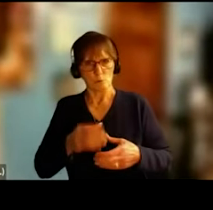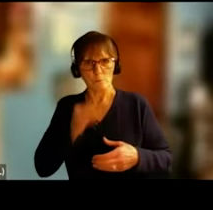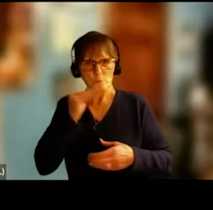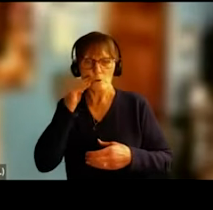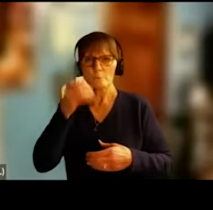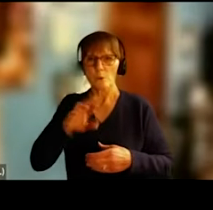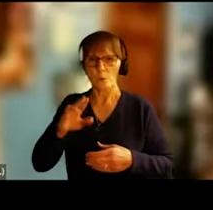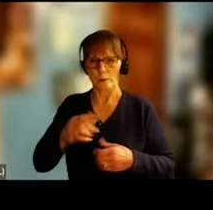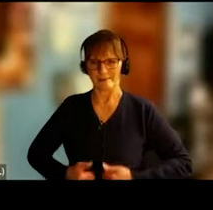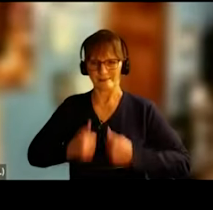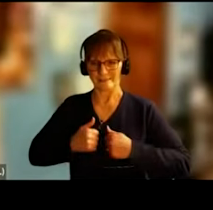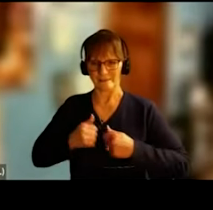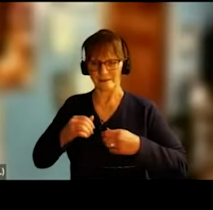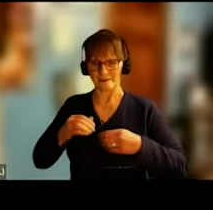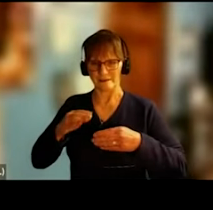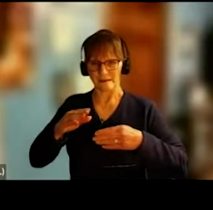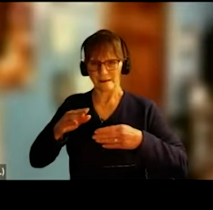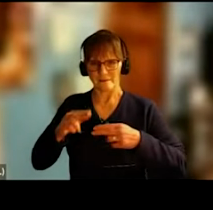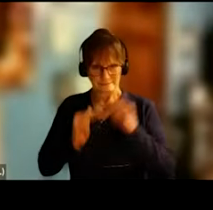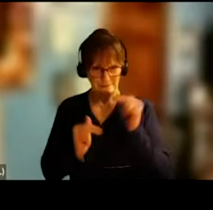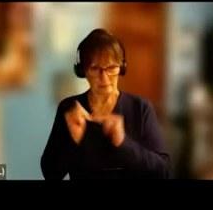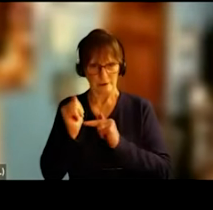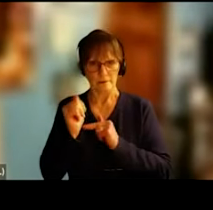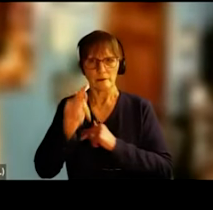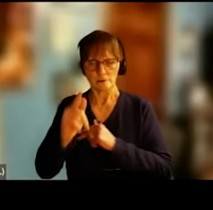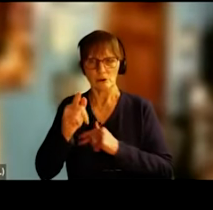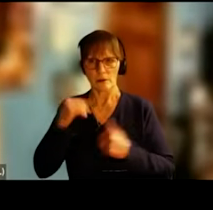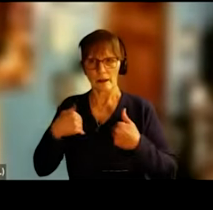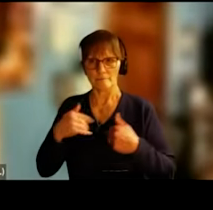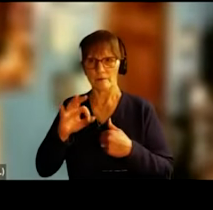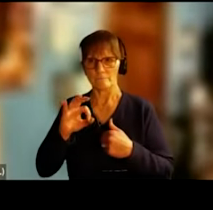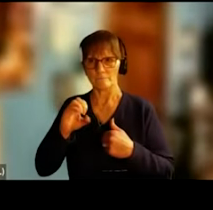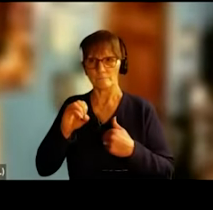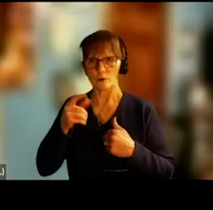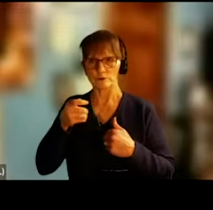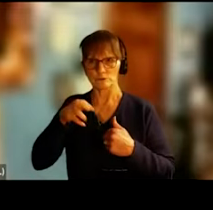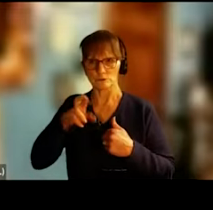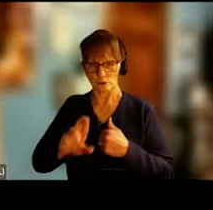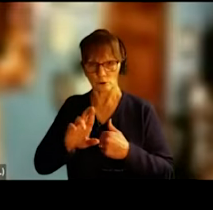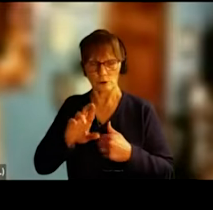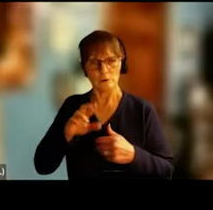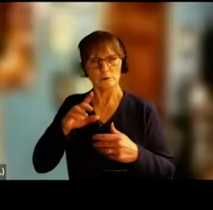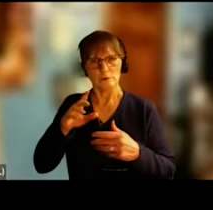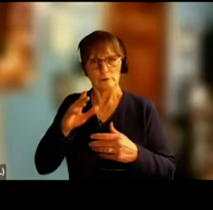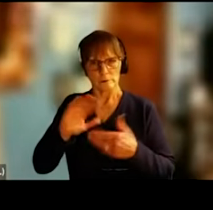where folks can have community, and develop and foster community and have and develop that social connection.